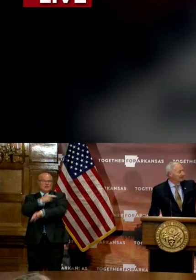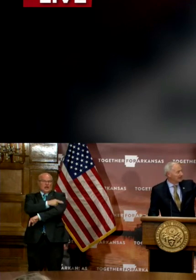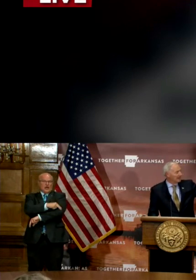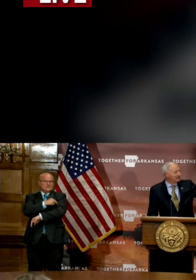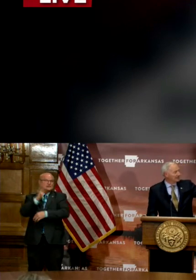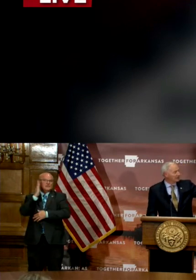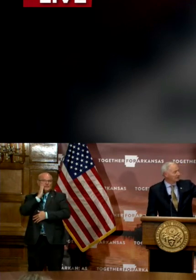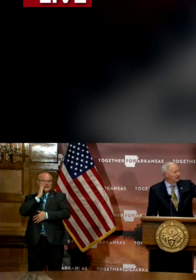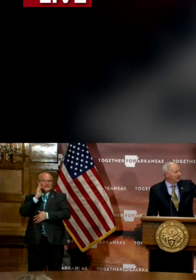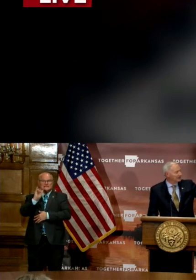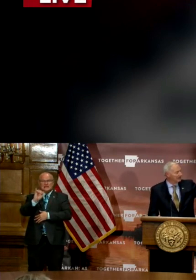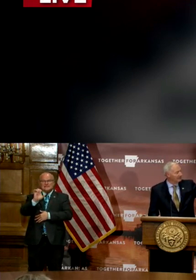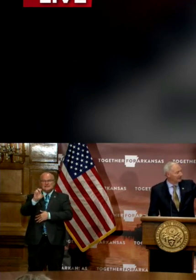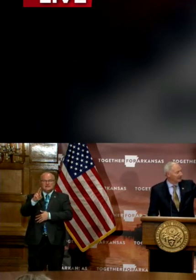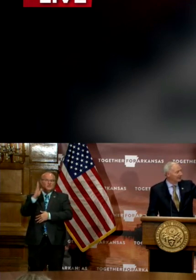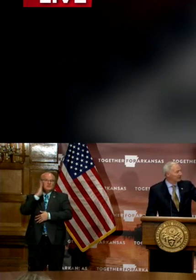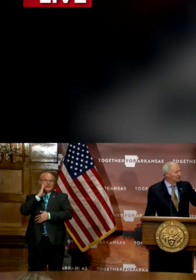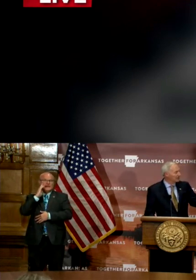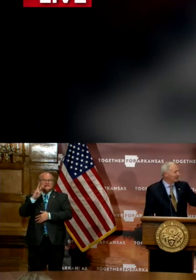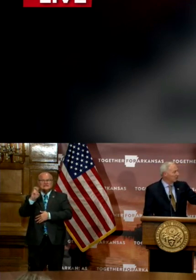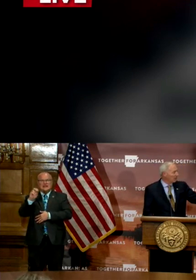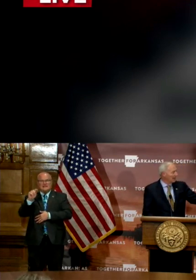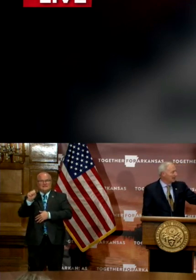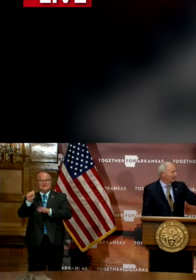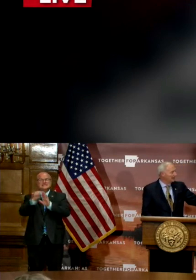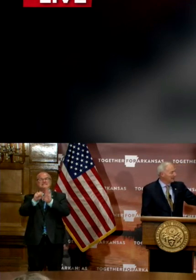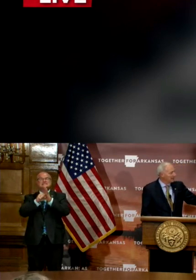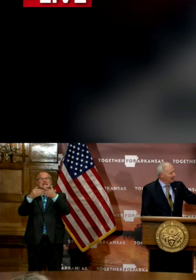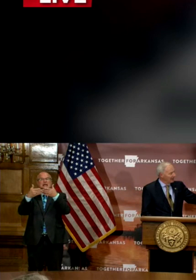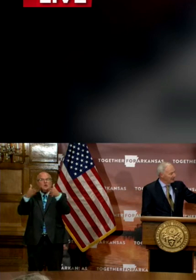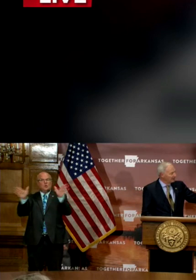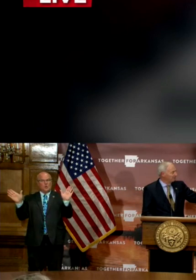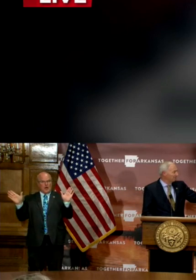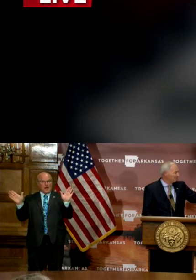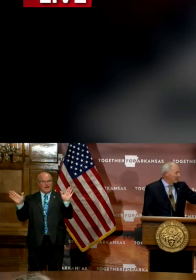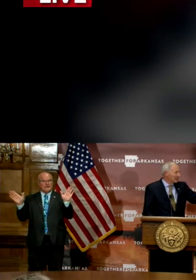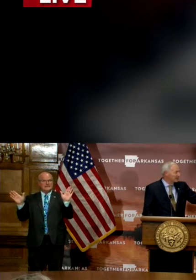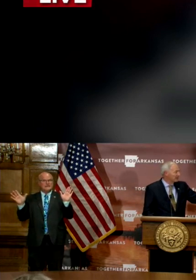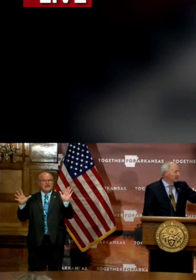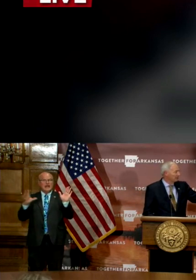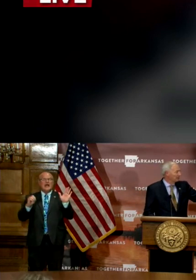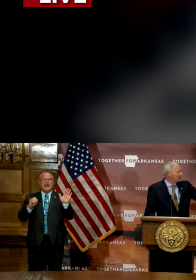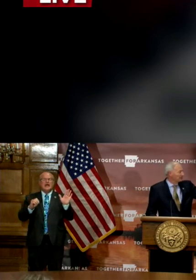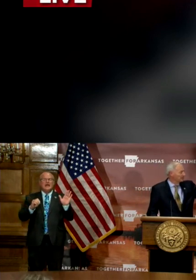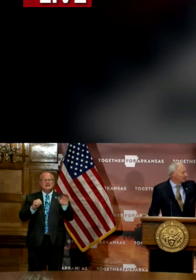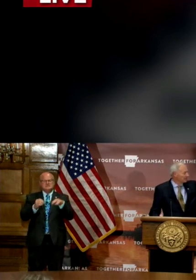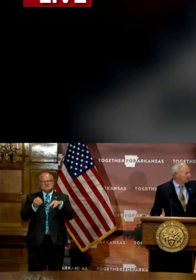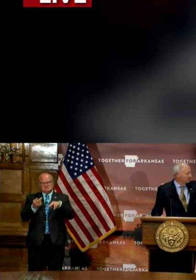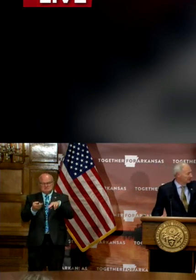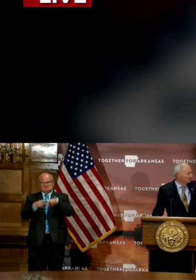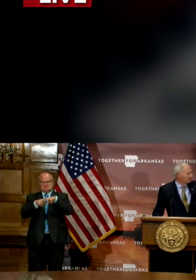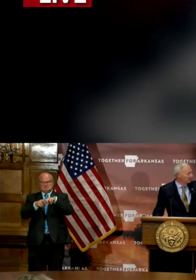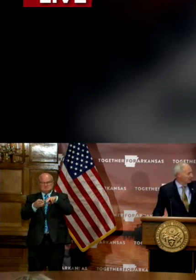FRIDAY IS. A THREE-DAY -- SO A THREE-DAY